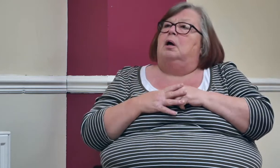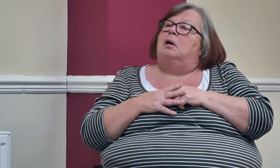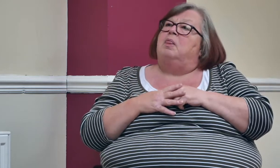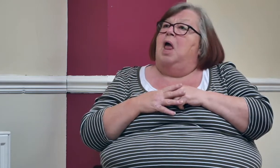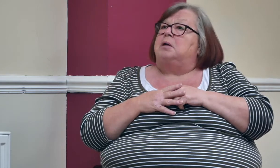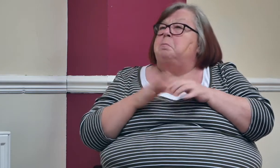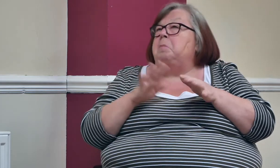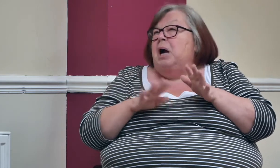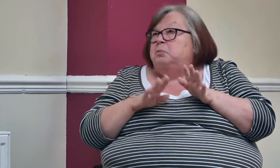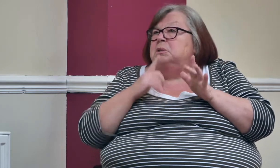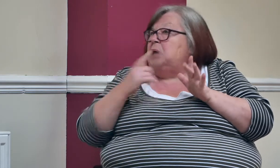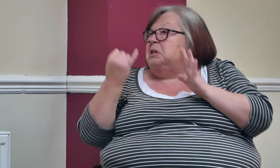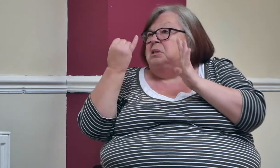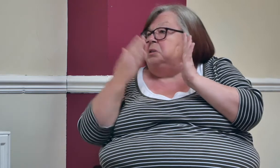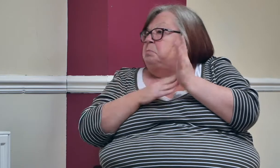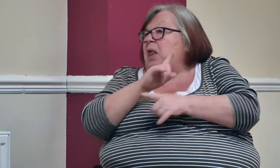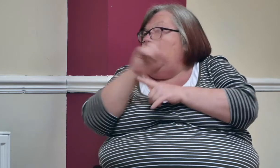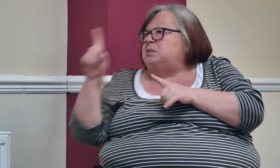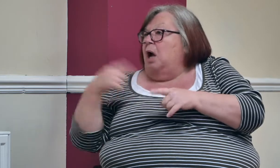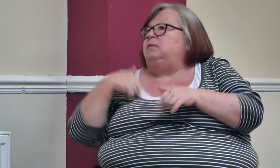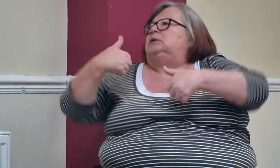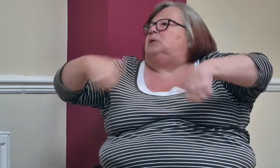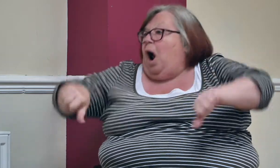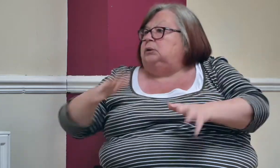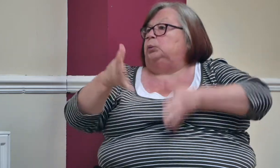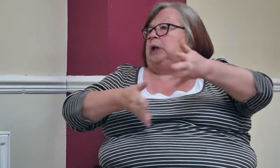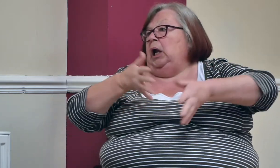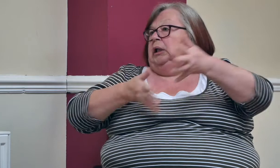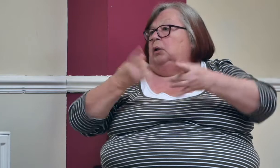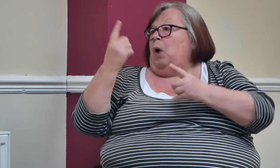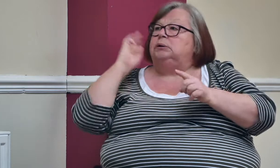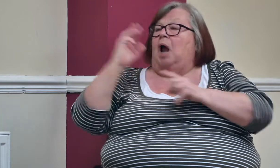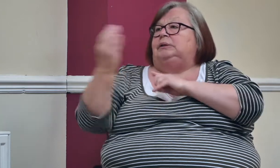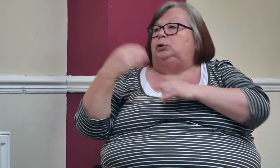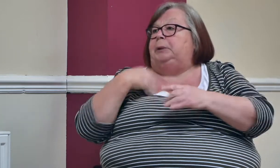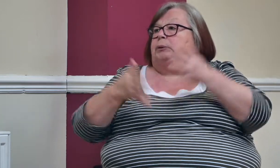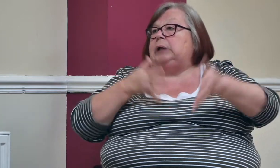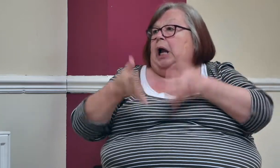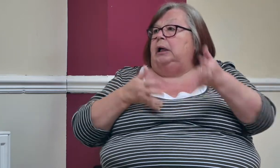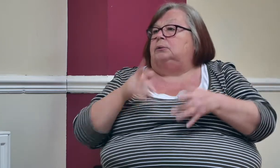It took about 6 months before I started signing. There was one person who taught me to sign.